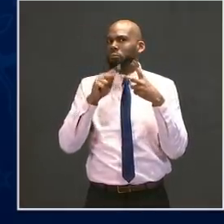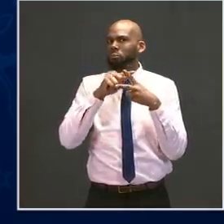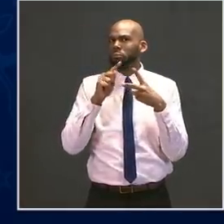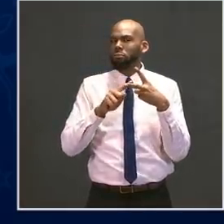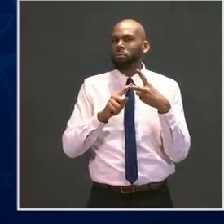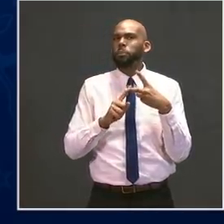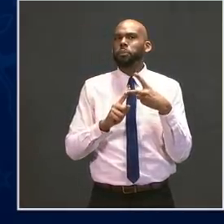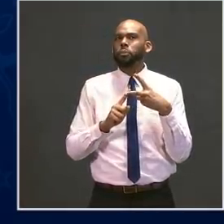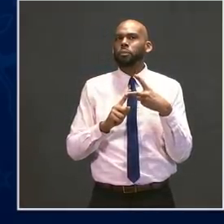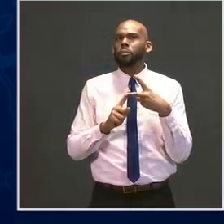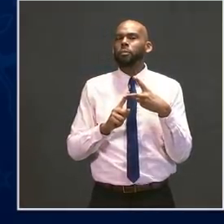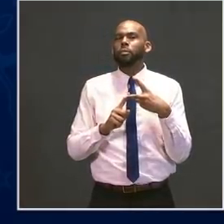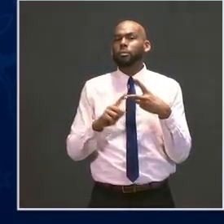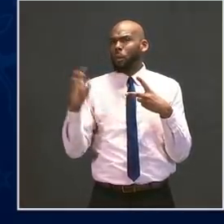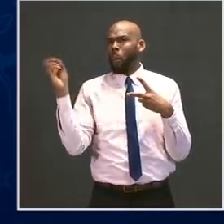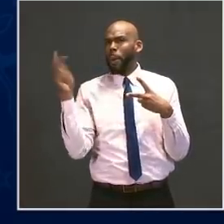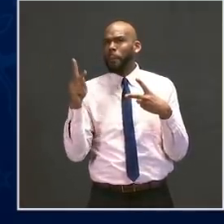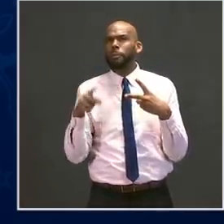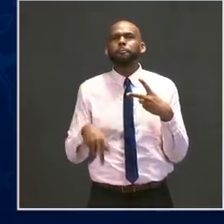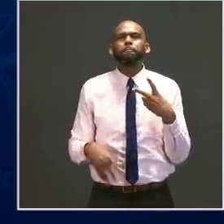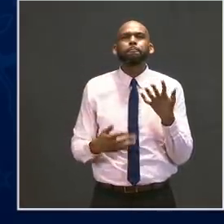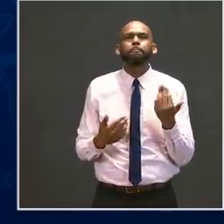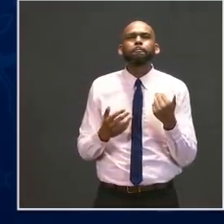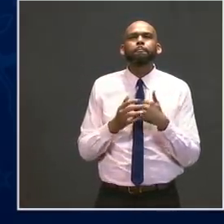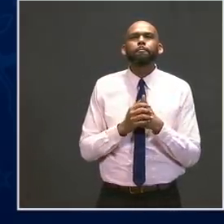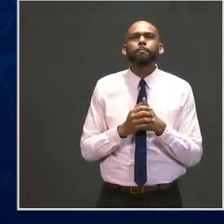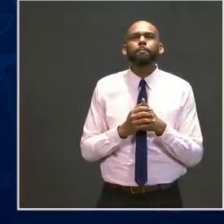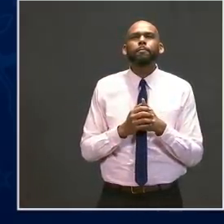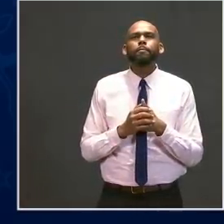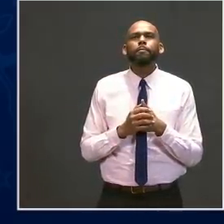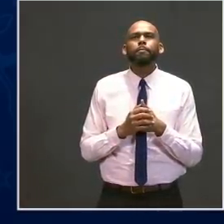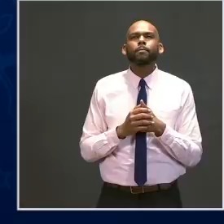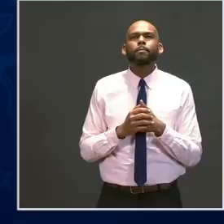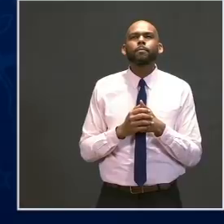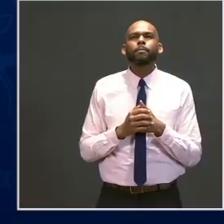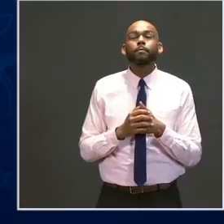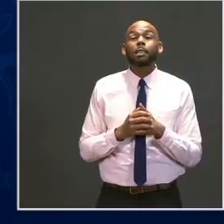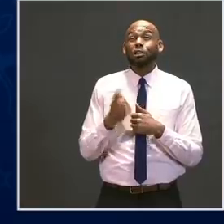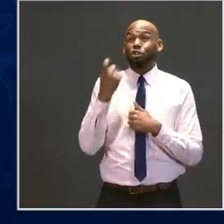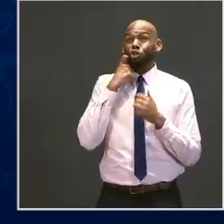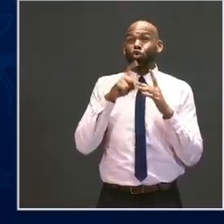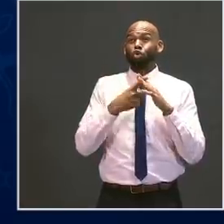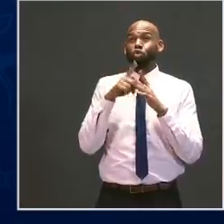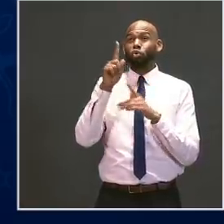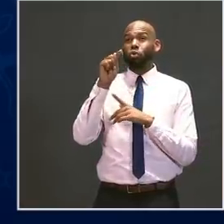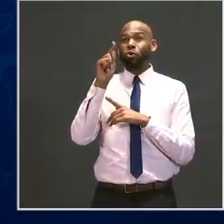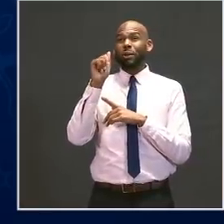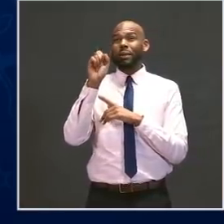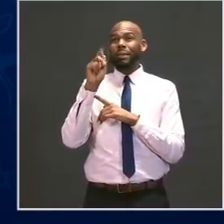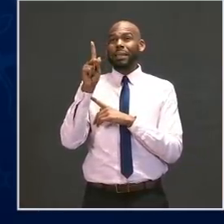Ms. Psaki: Okay. The Press: -- couldn't be here today. You know, the President just started a task force, and part of its goal is to reunite the,